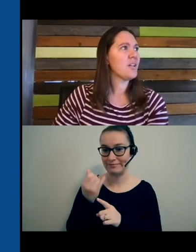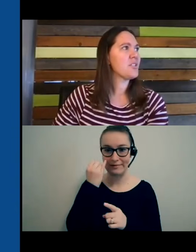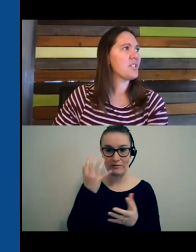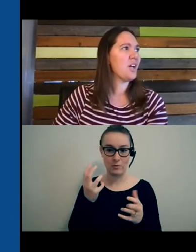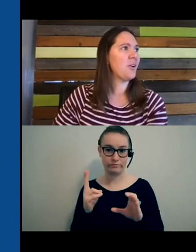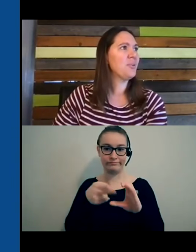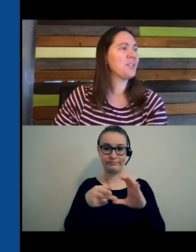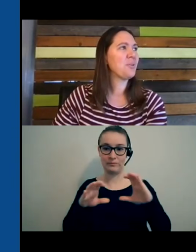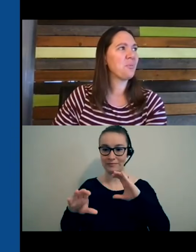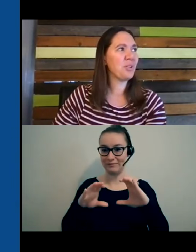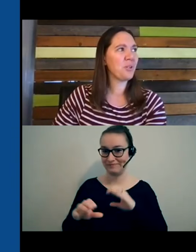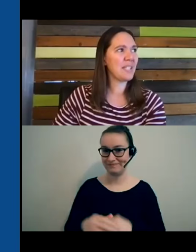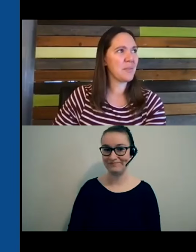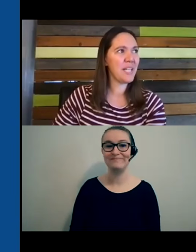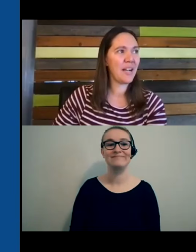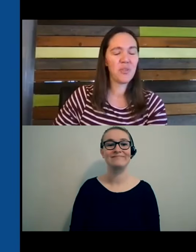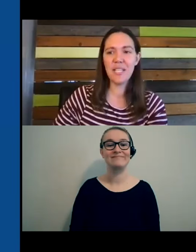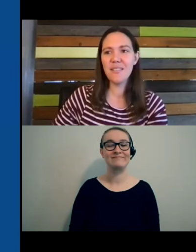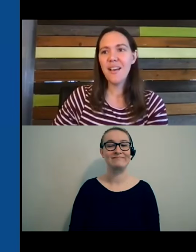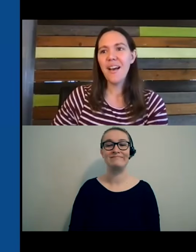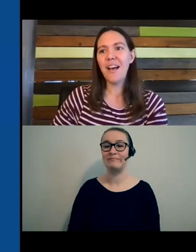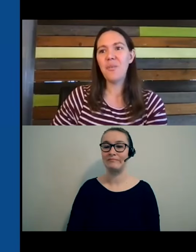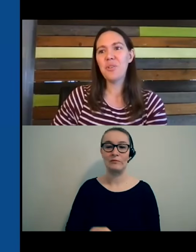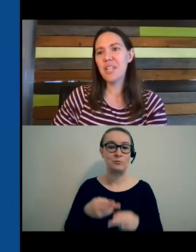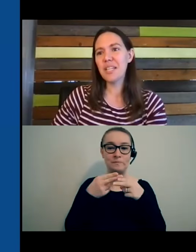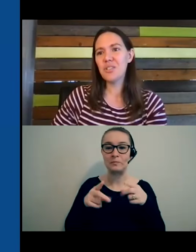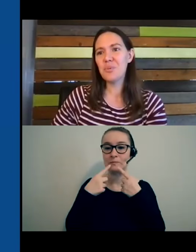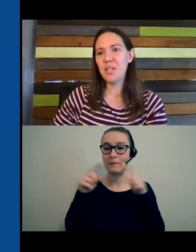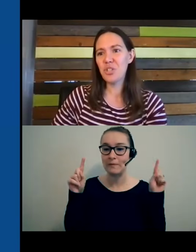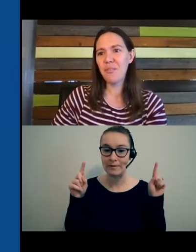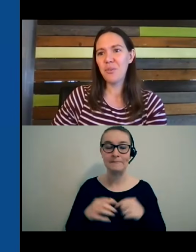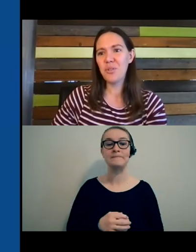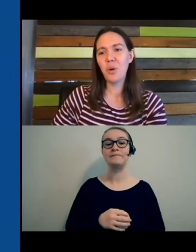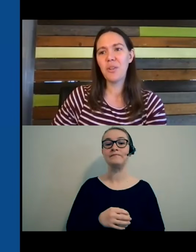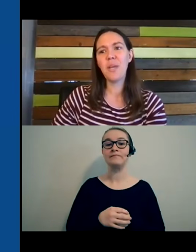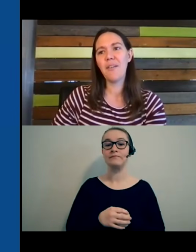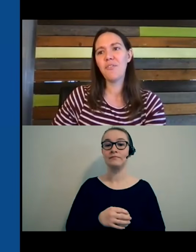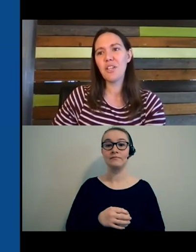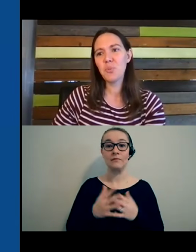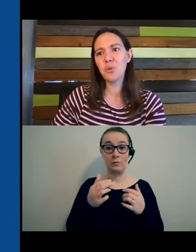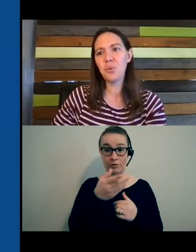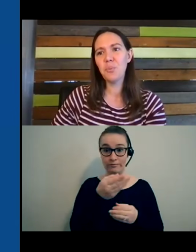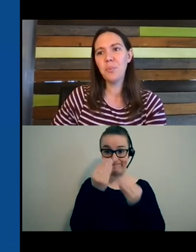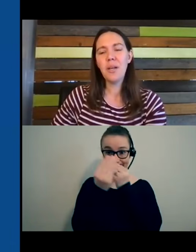So real quick, some announcements. We always like to make sure everyone is aware that we have a Facebook group.